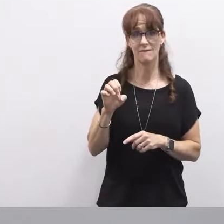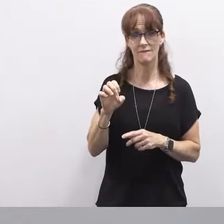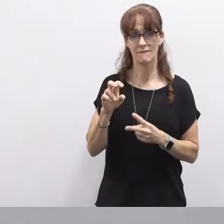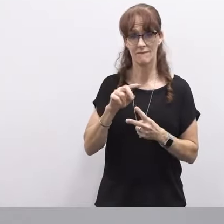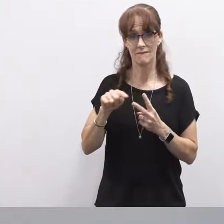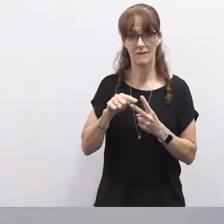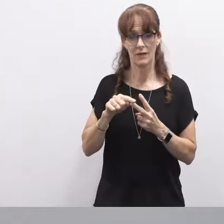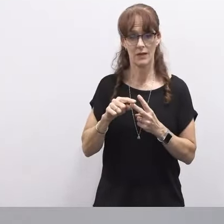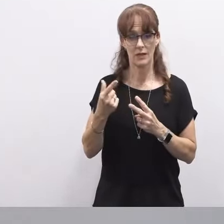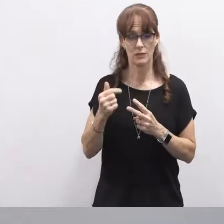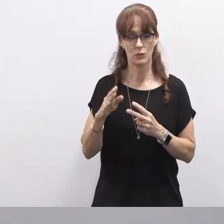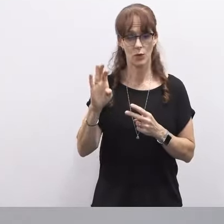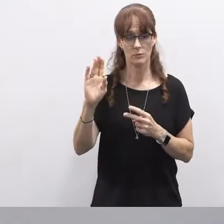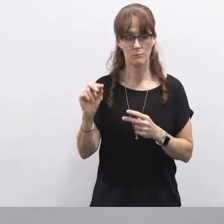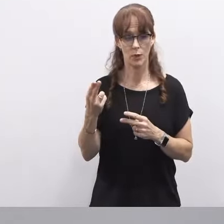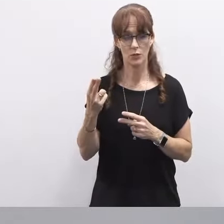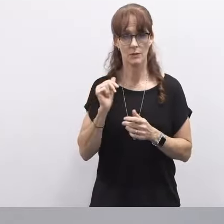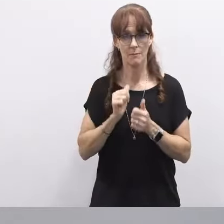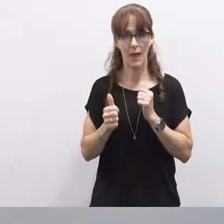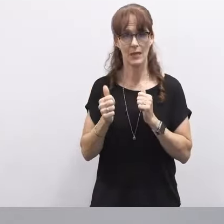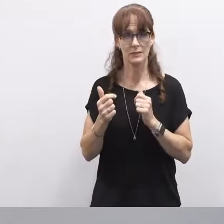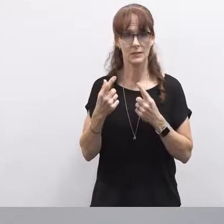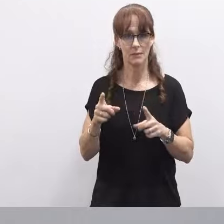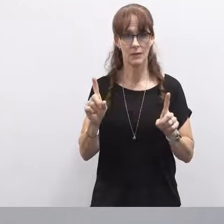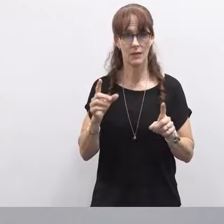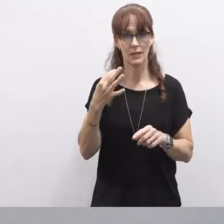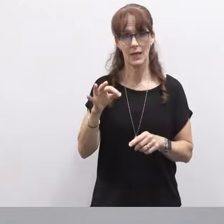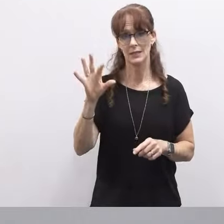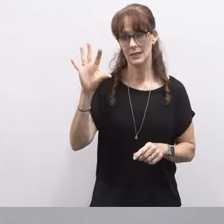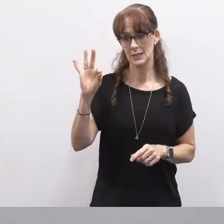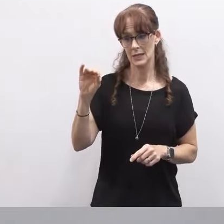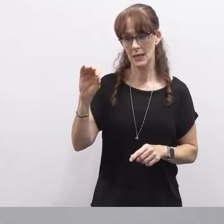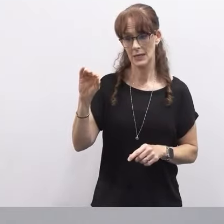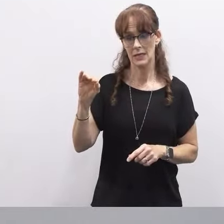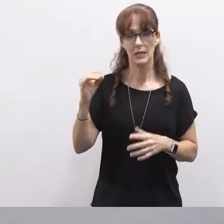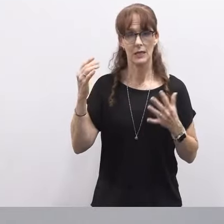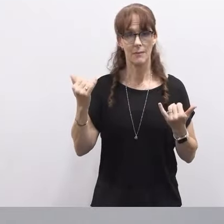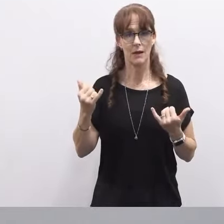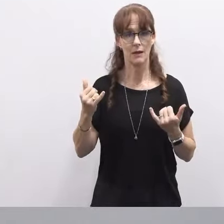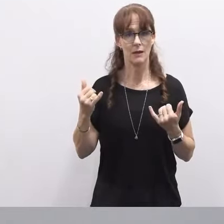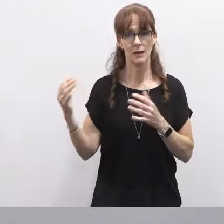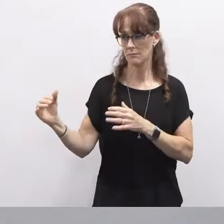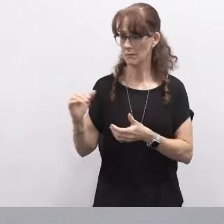George Bush passed that proclamation in 1990. But as my colleagues here were speaking